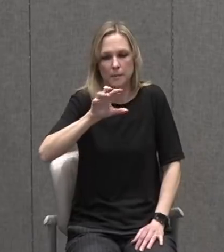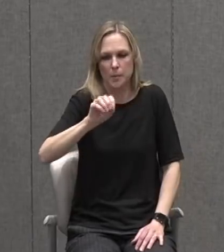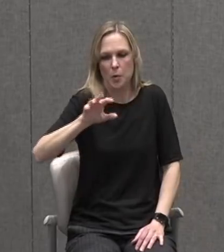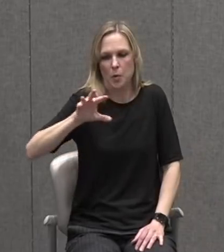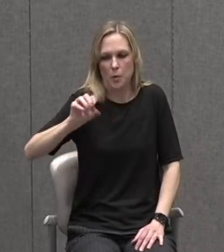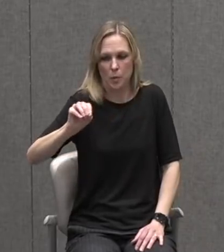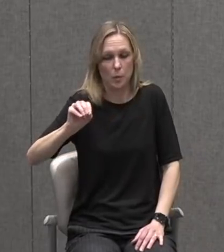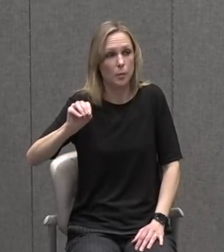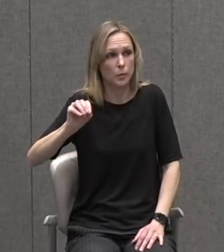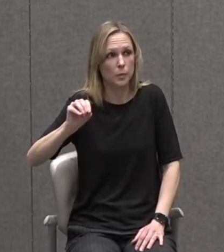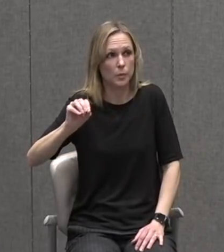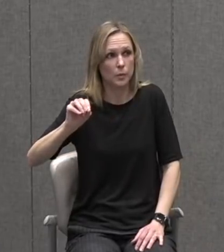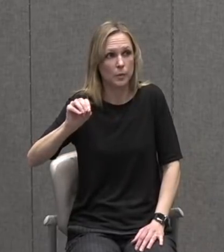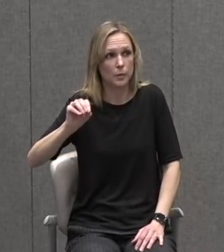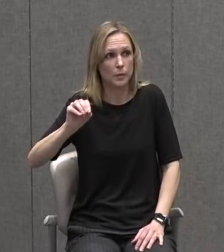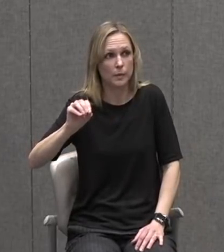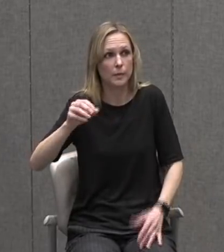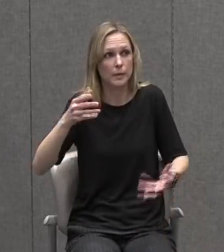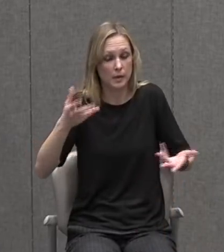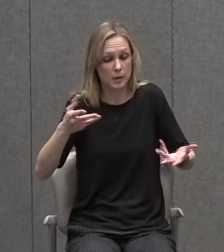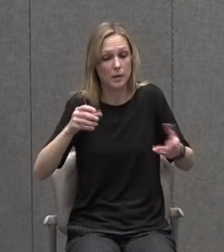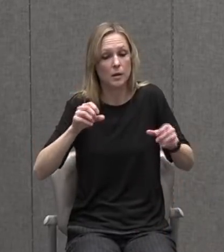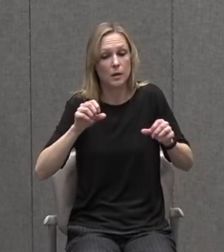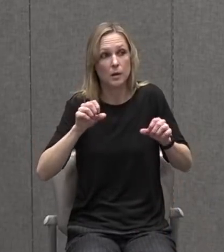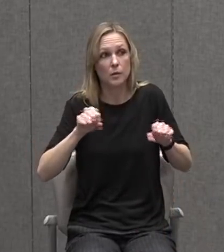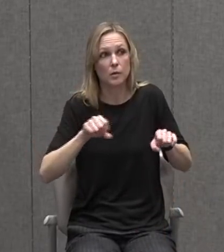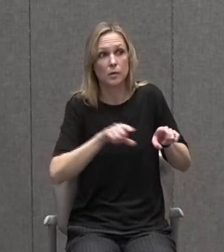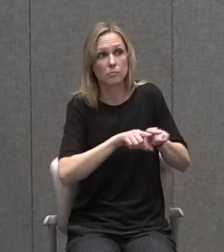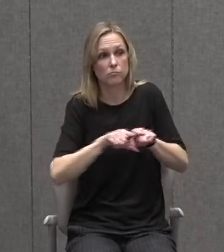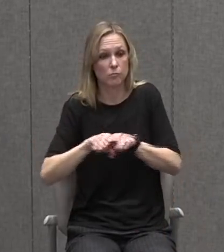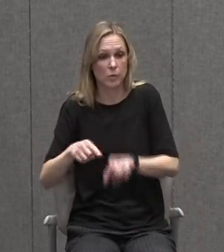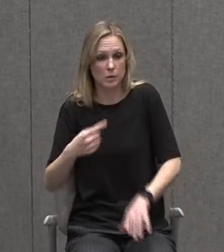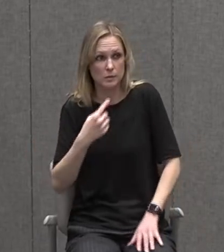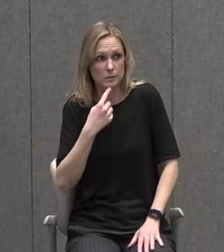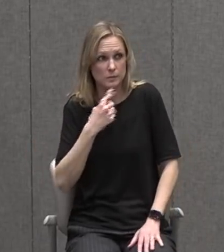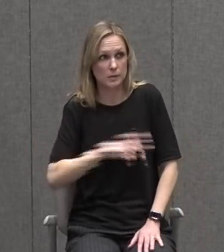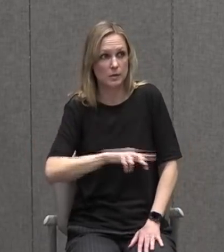is also named as 39 and 500 thousandths, right?